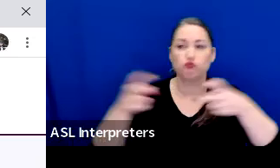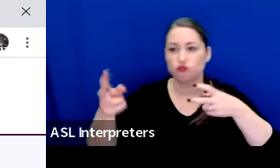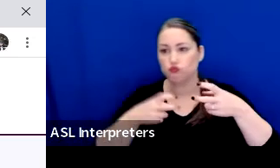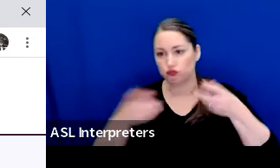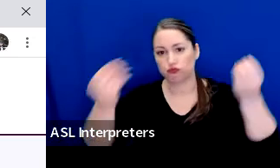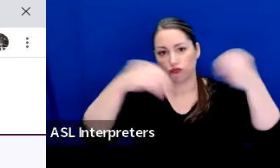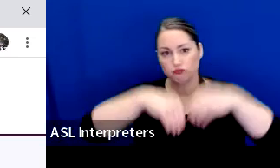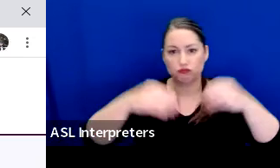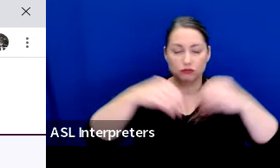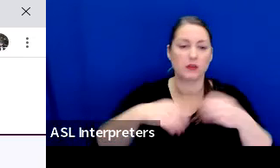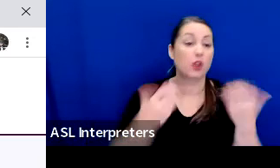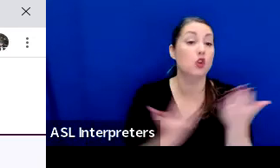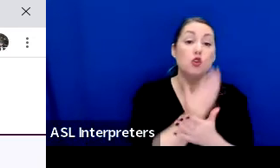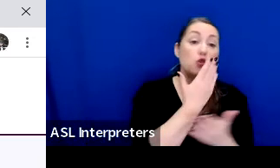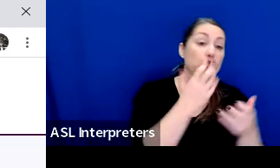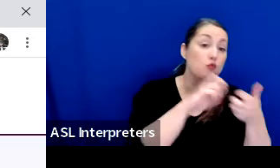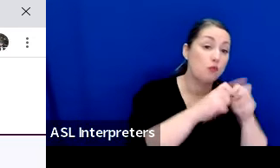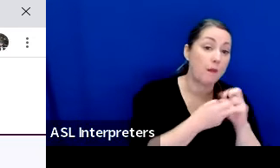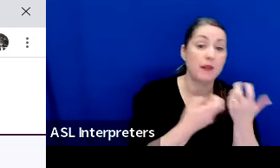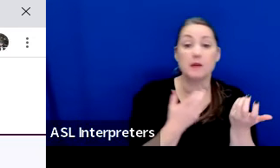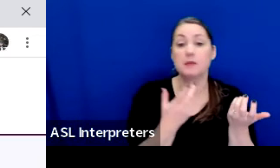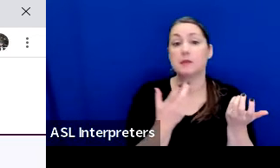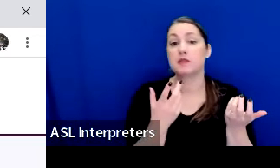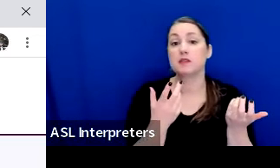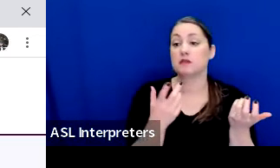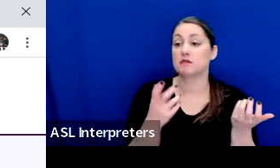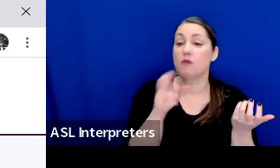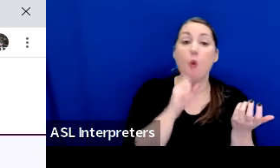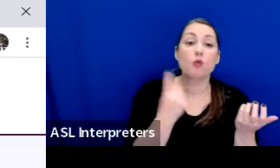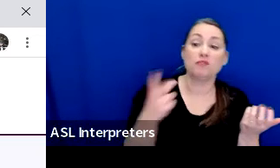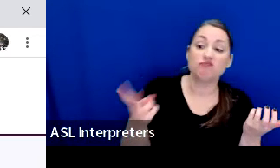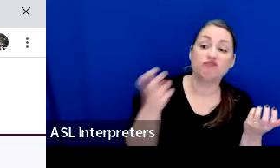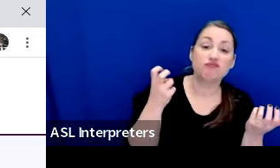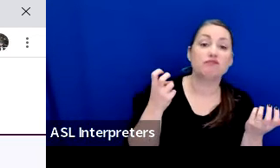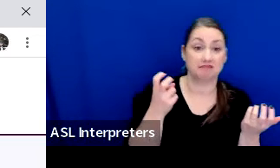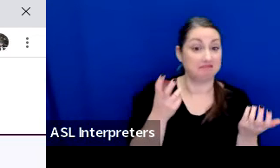You can grab new problems. You can do whatever you want with it. OK. Thank you, Larry.